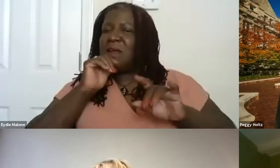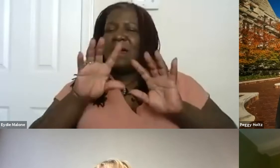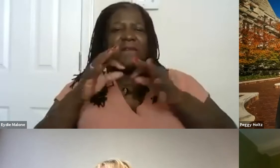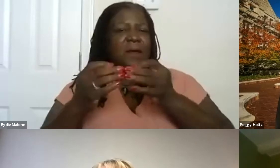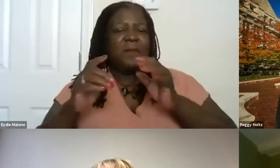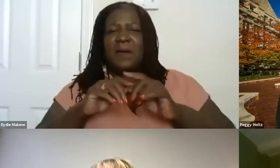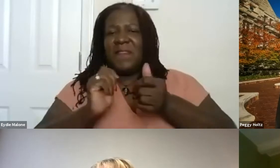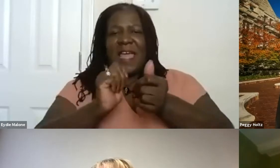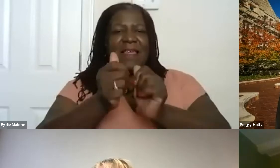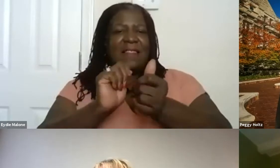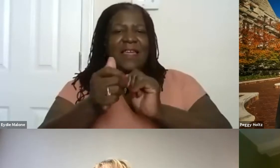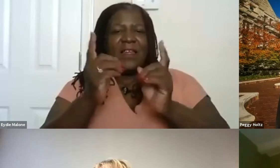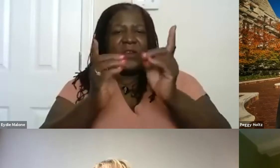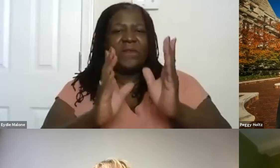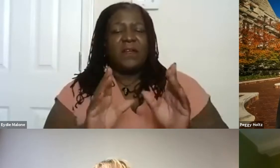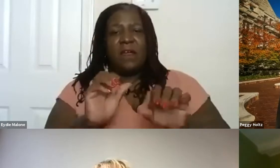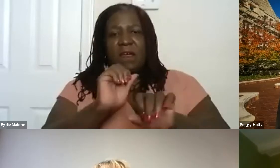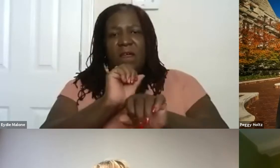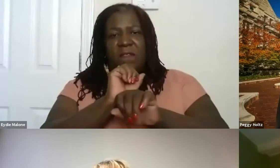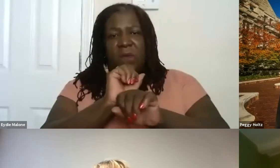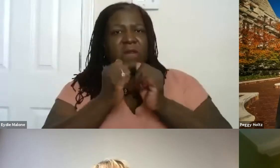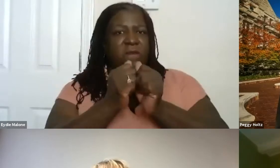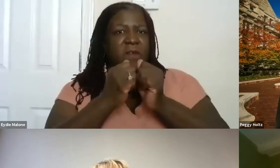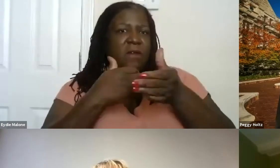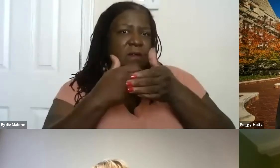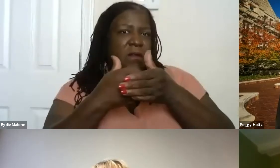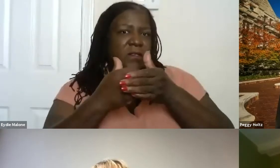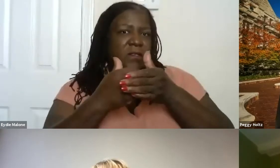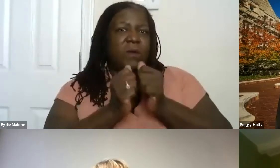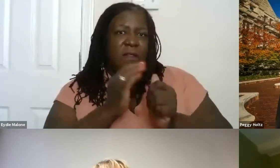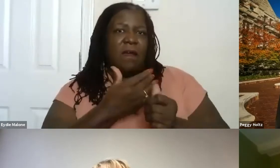that worked very closely with our family. So we wanted to make sure that he was protected